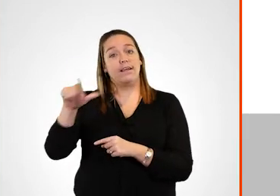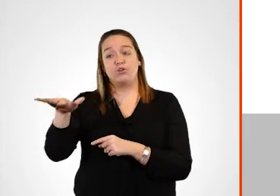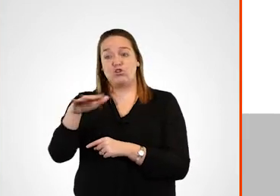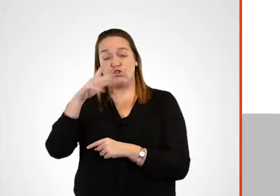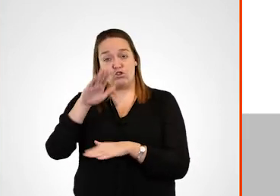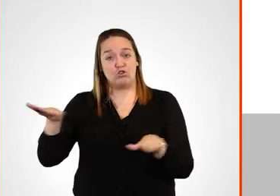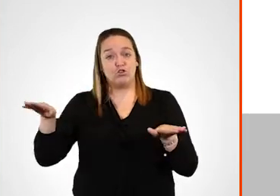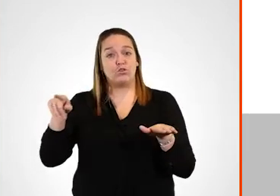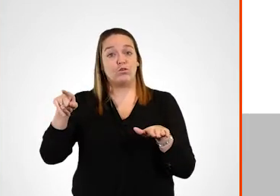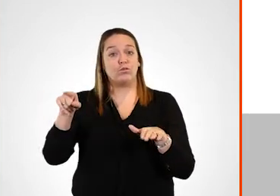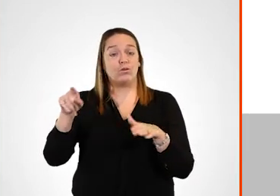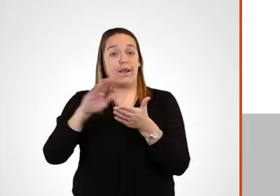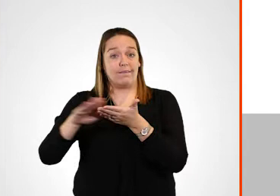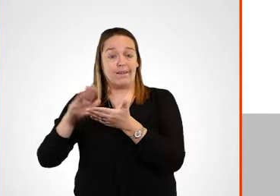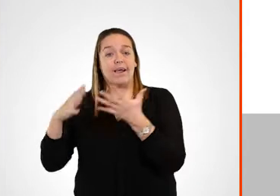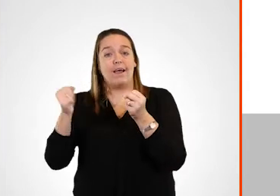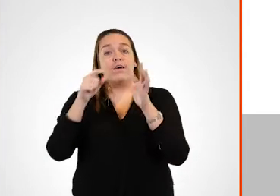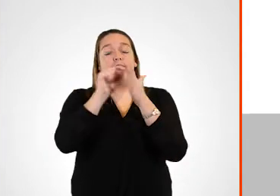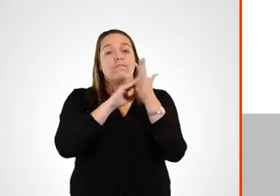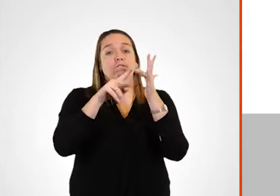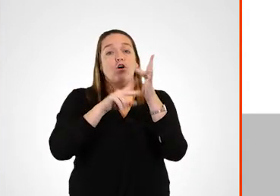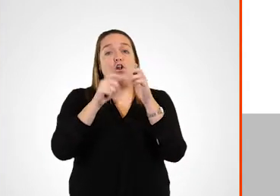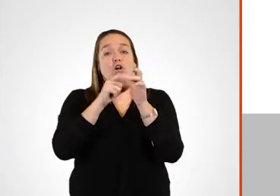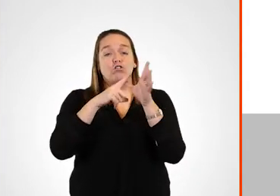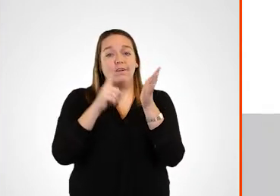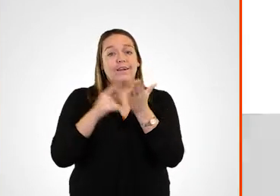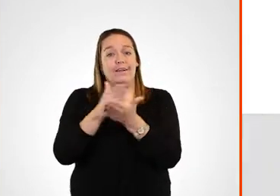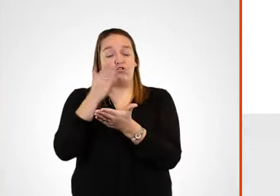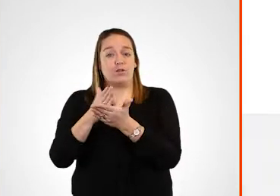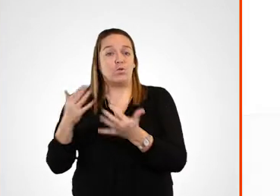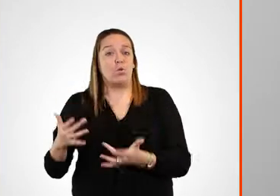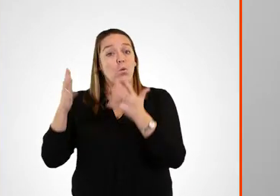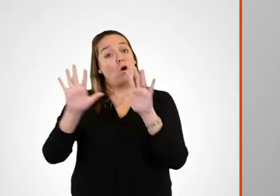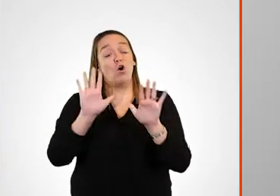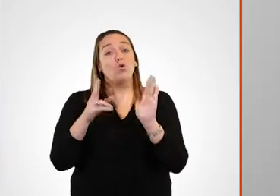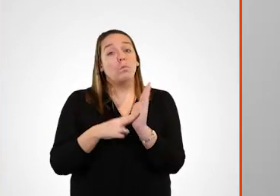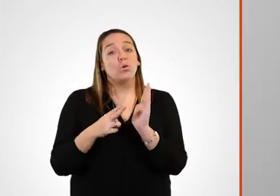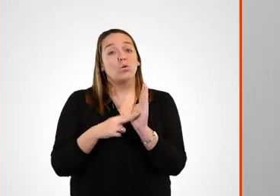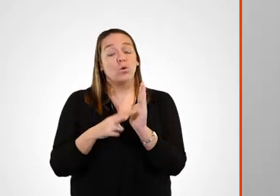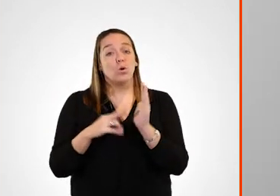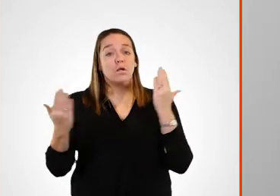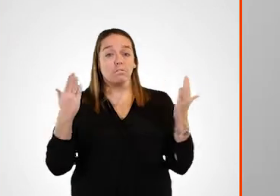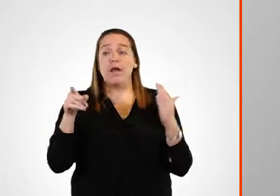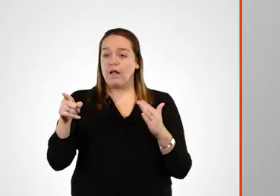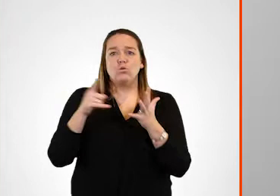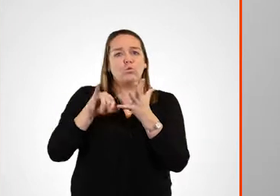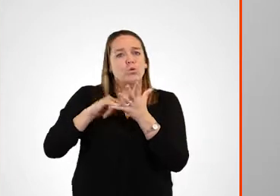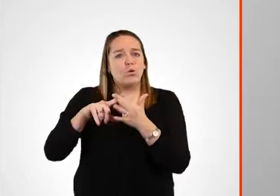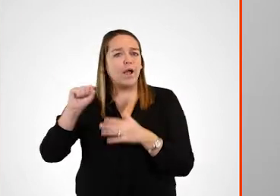had phonological accuracy scores within normal limits. They're using their hearing and intervention is helping them